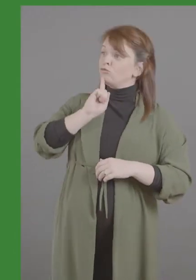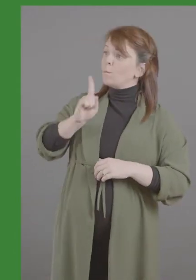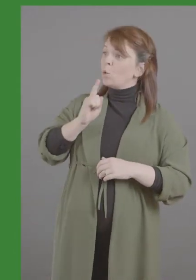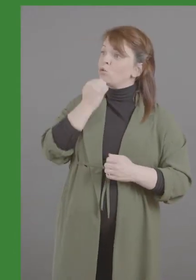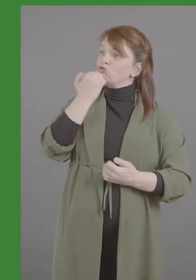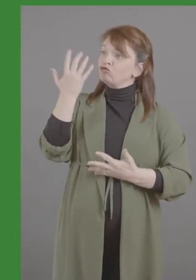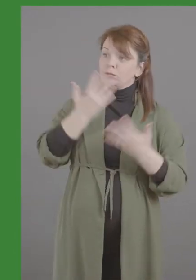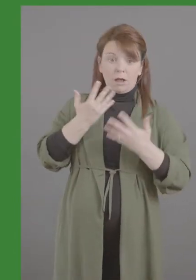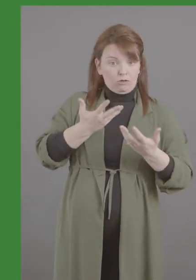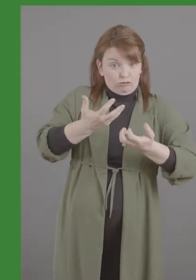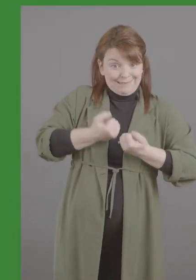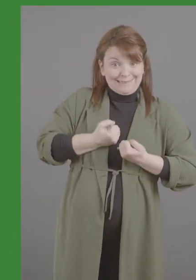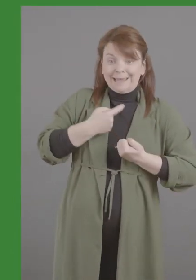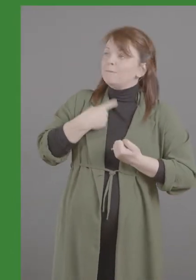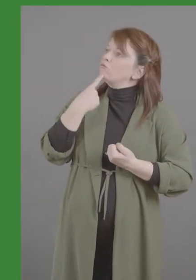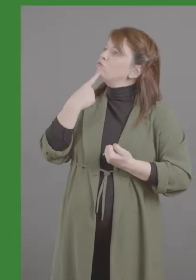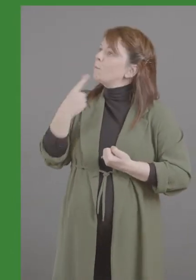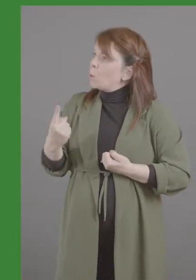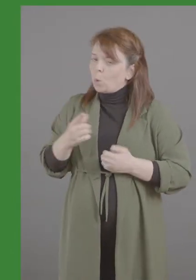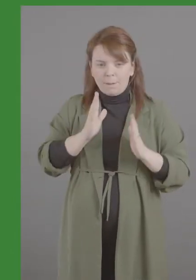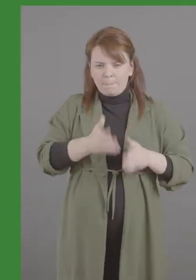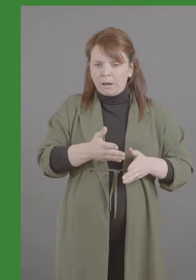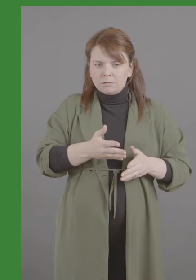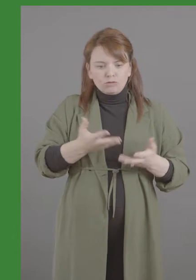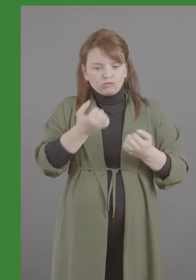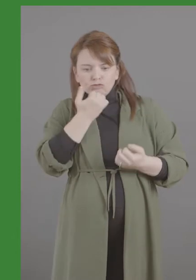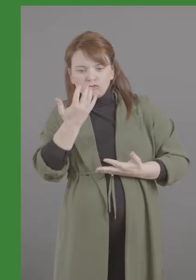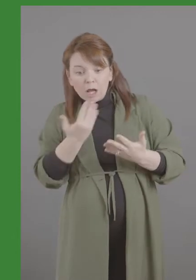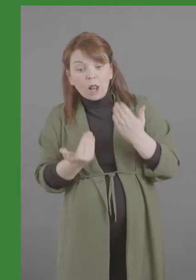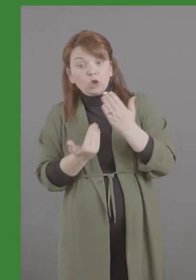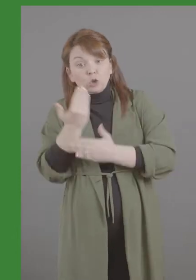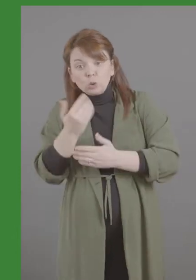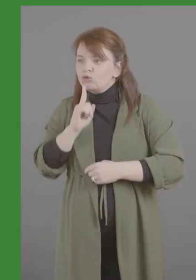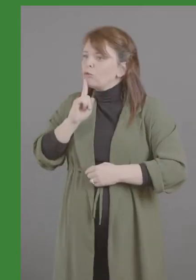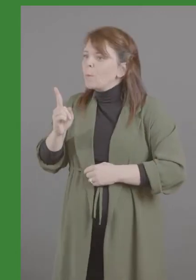You will need to report your result each time you take a test. Children under 12 should be